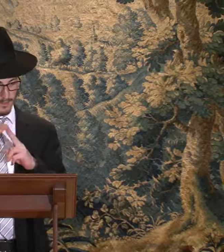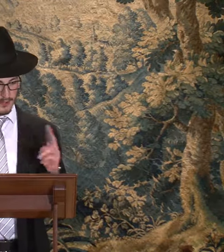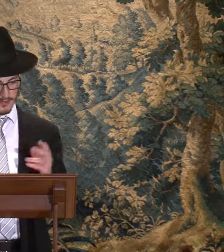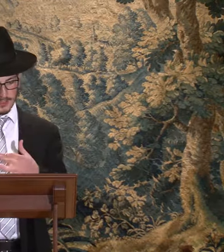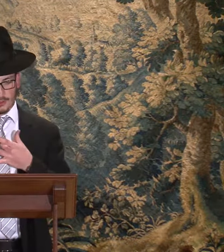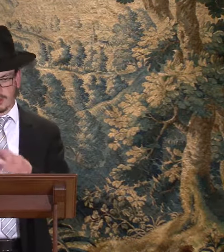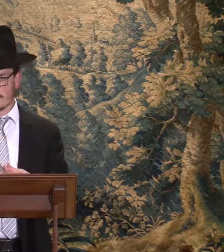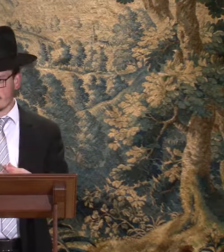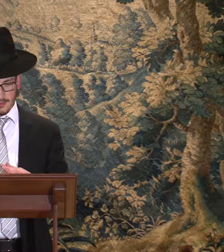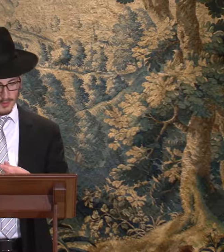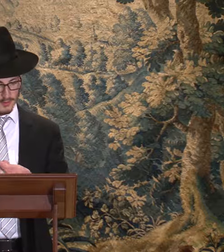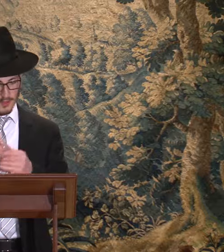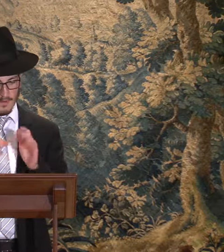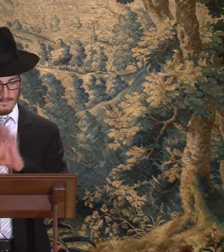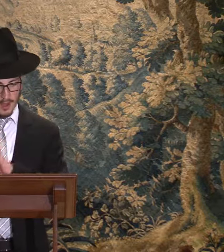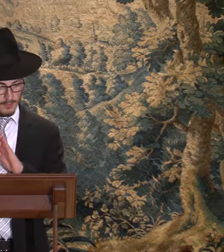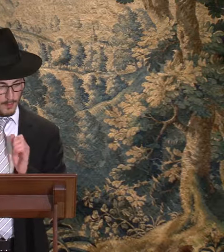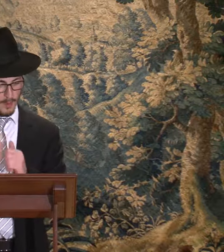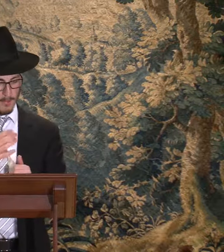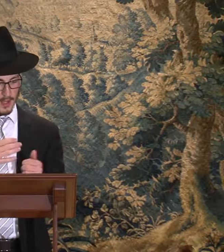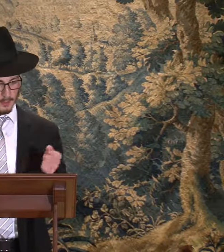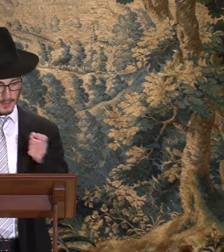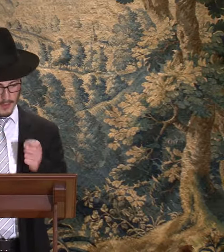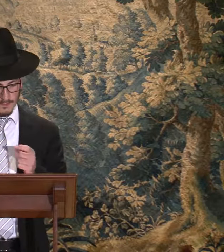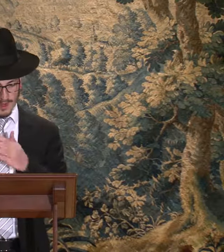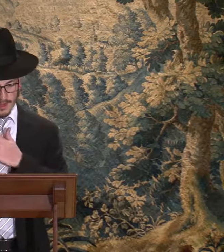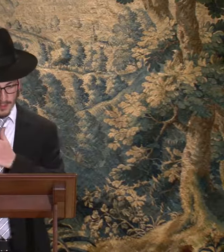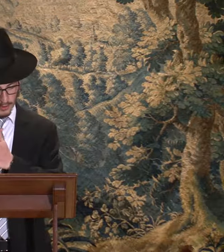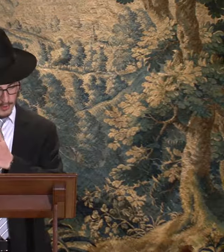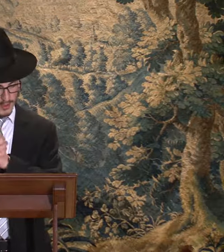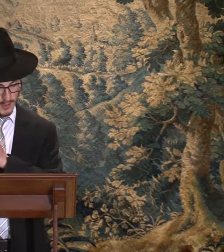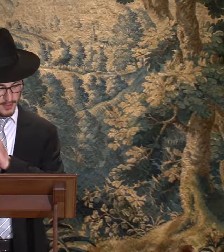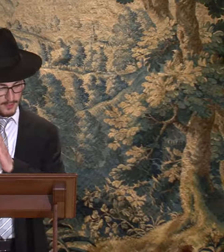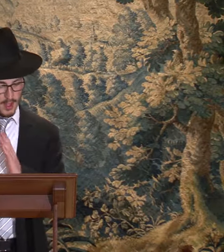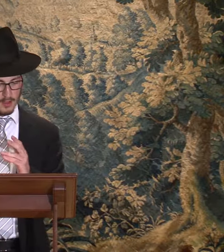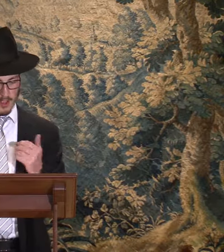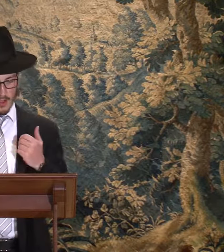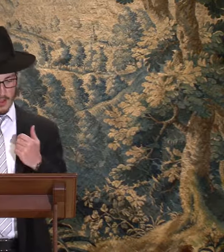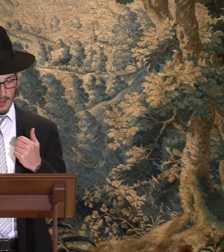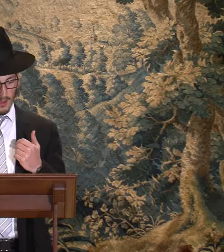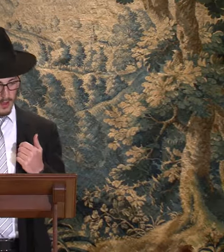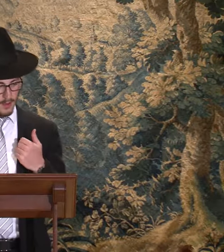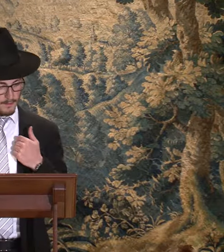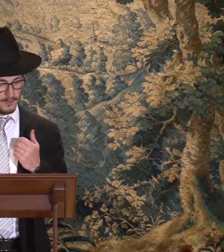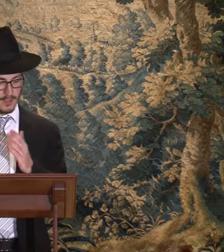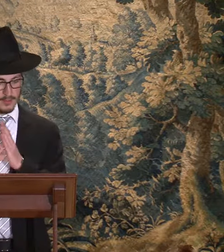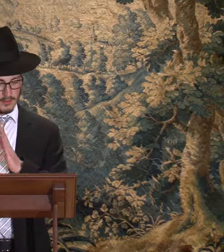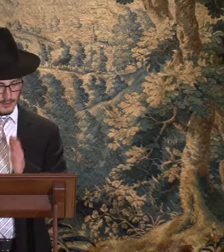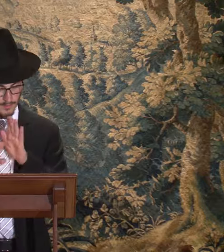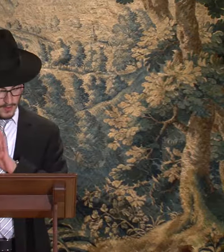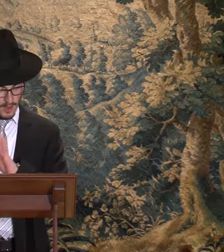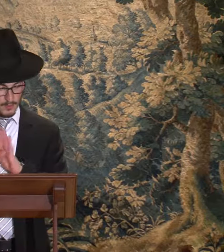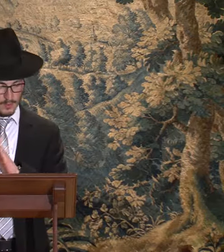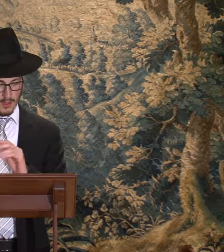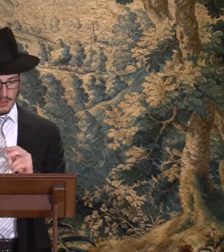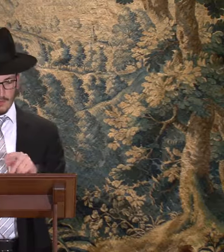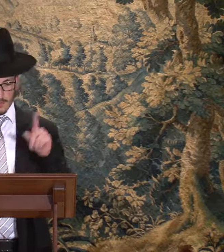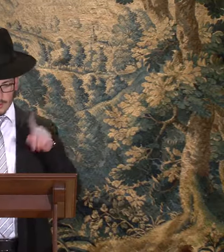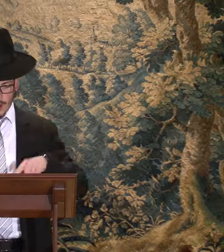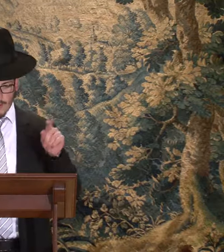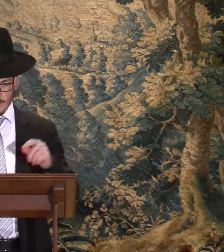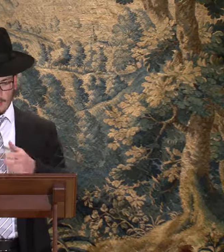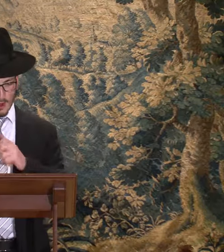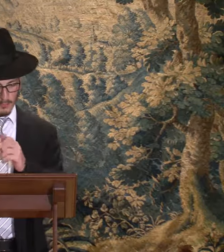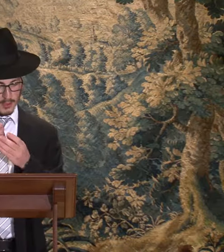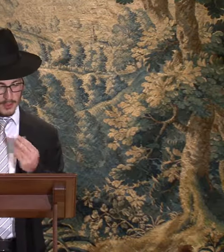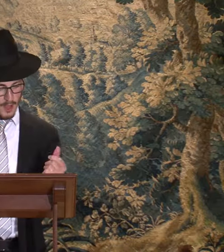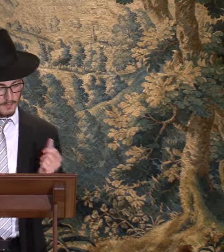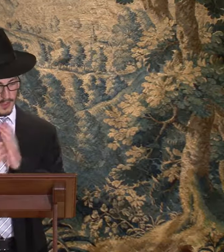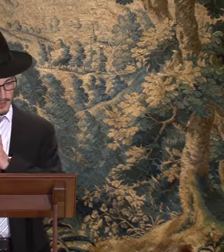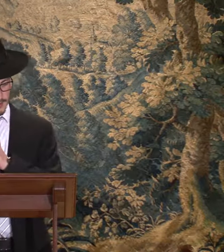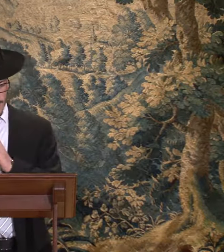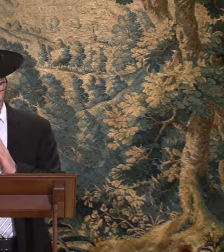I was very interested in developing my management and my leadership skills; I